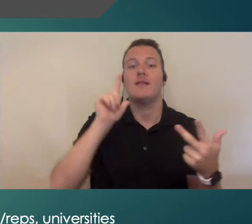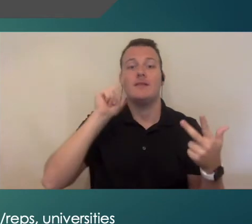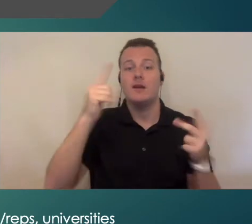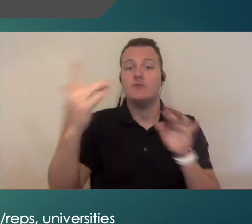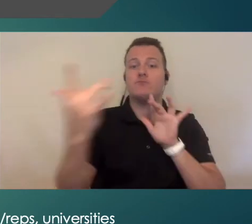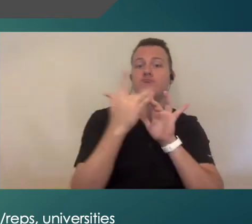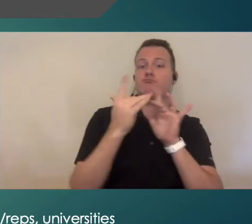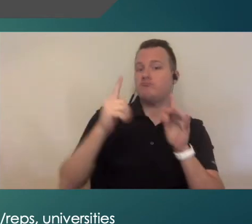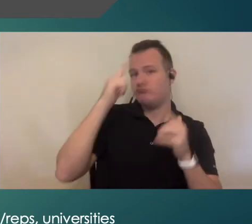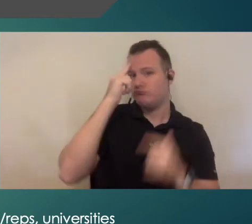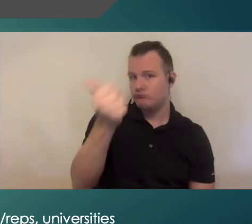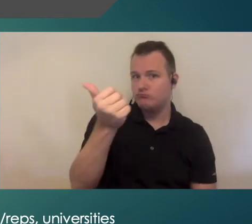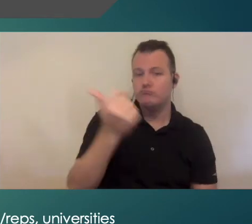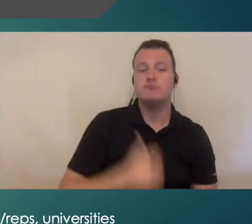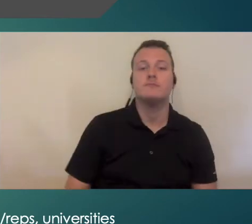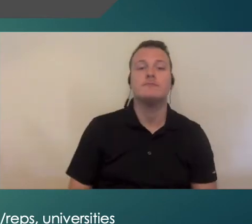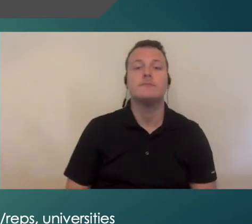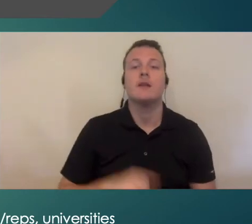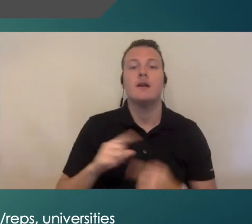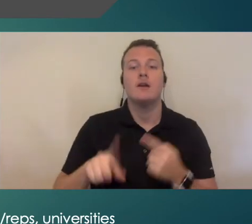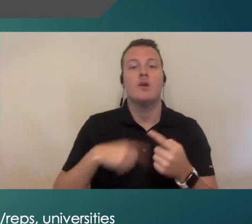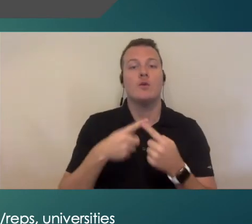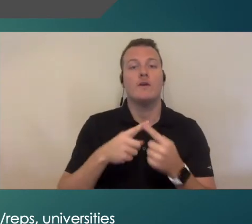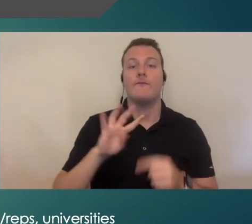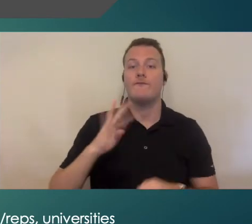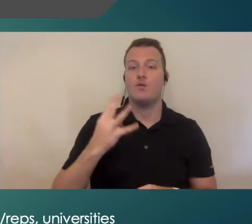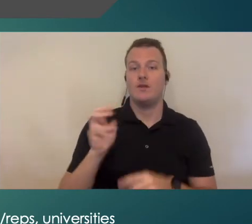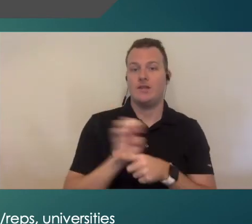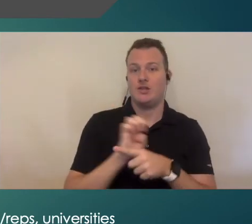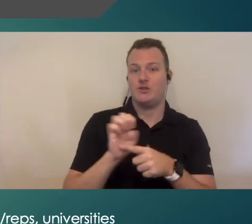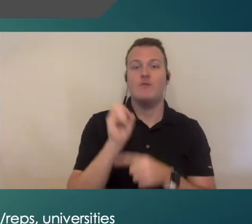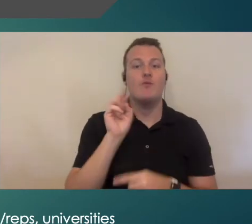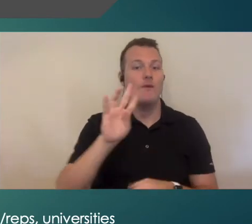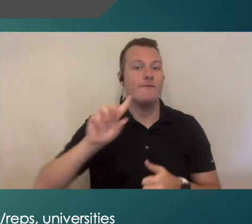later date in time when you're searching for your fourth year, or for your first